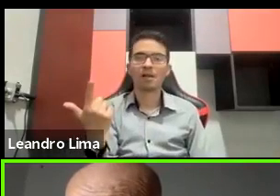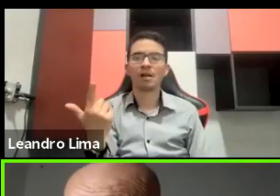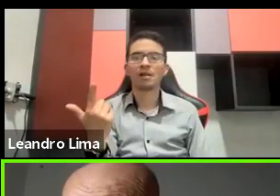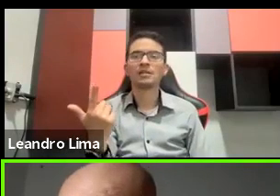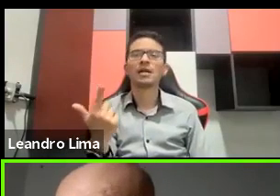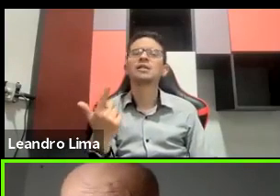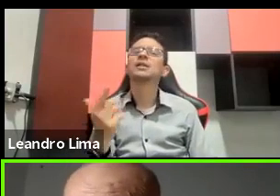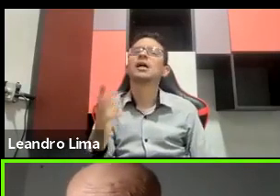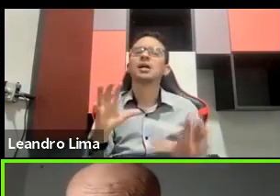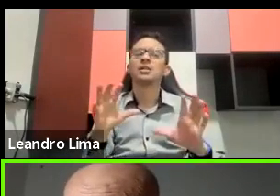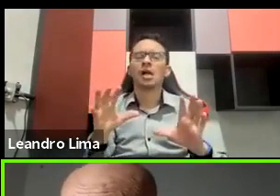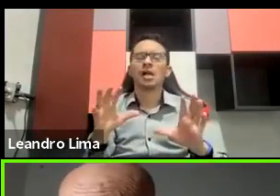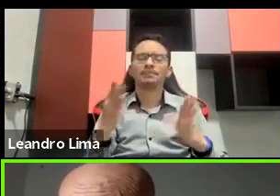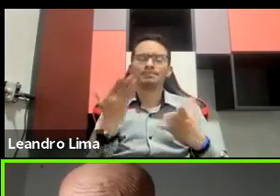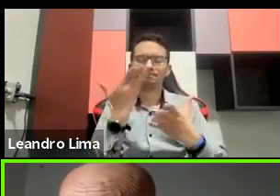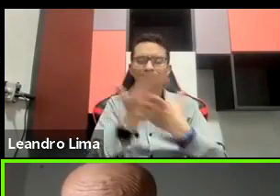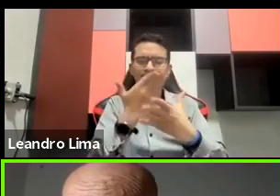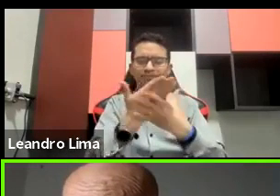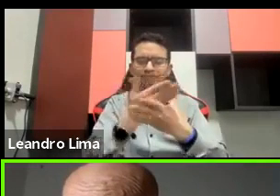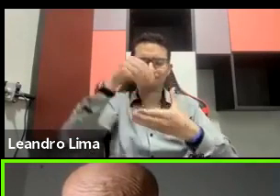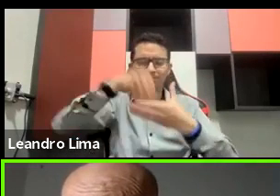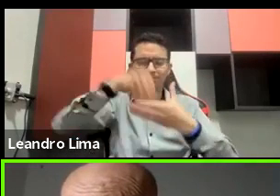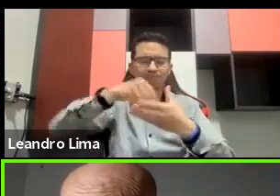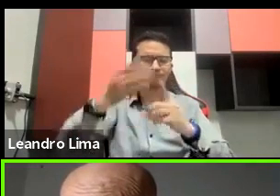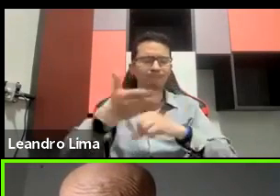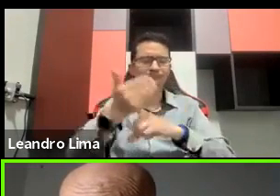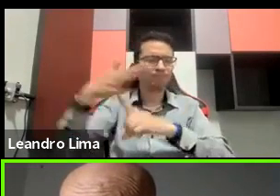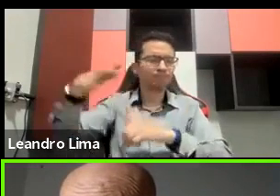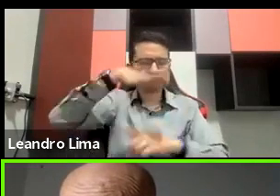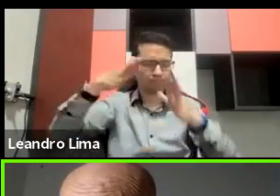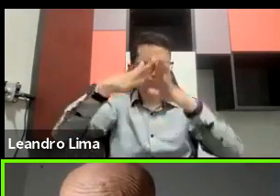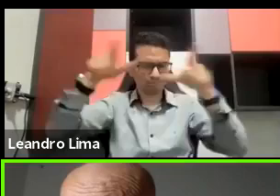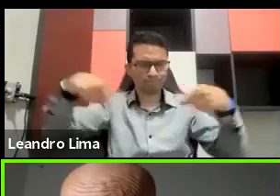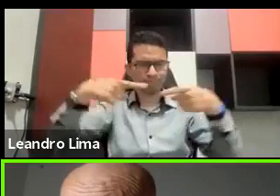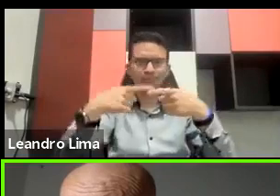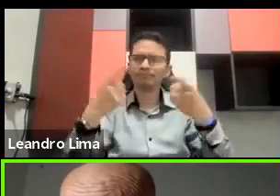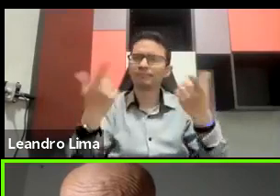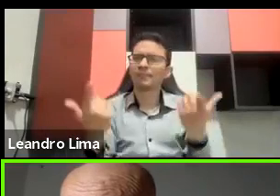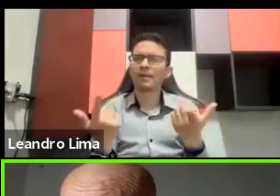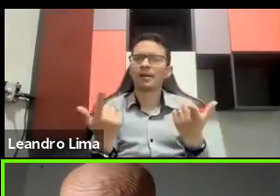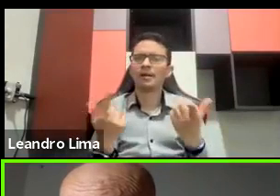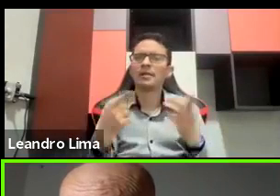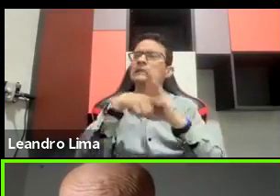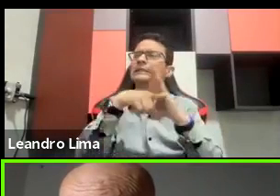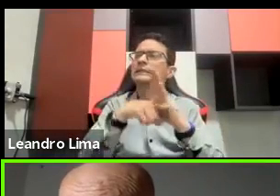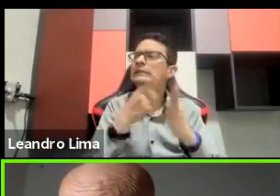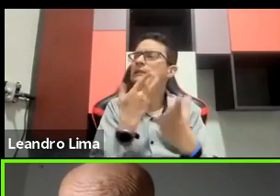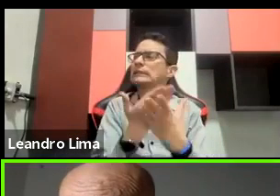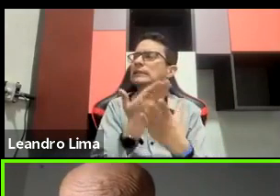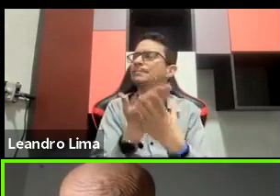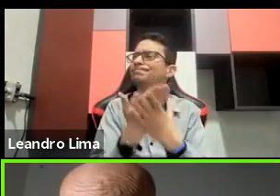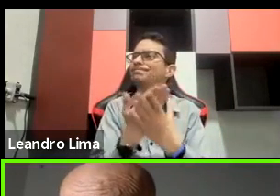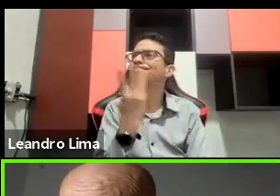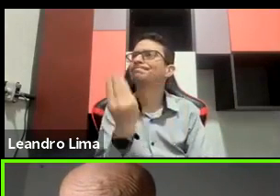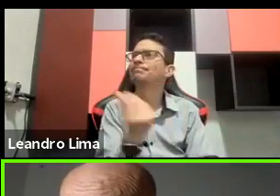technology studies and this we we selected six uh